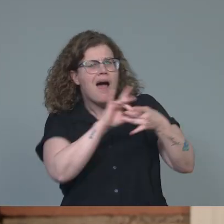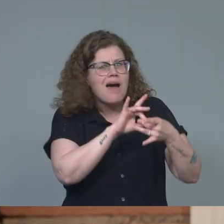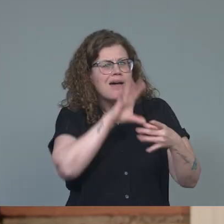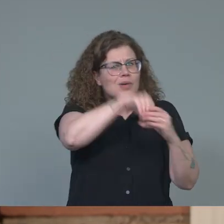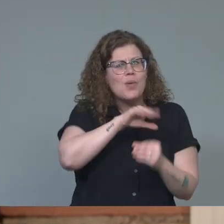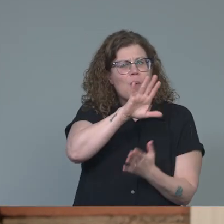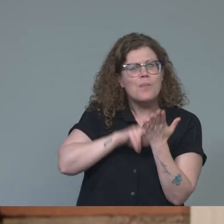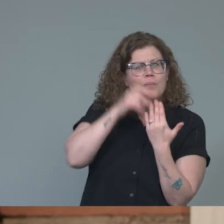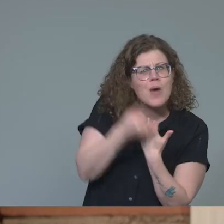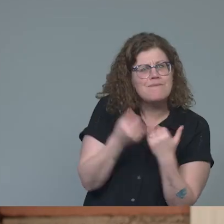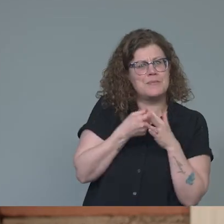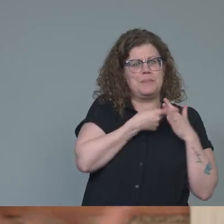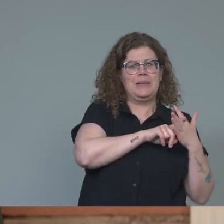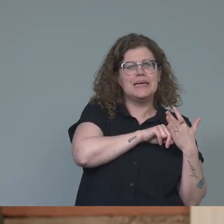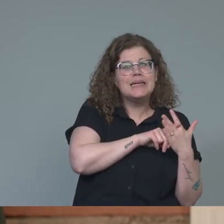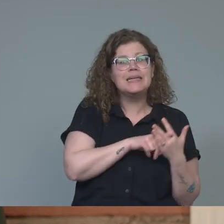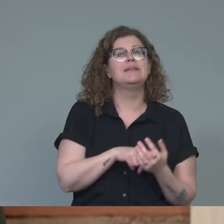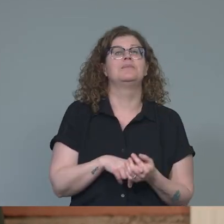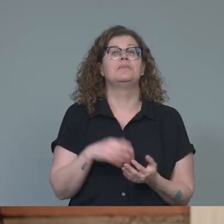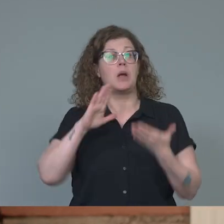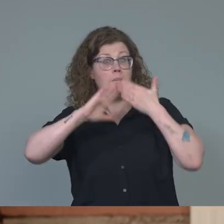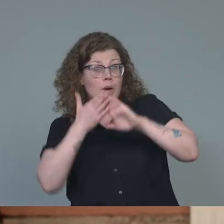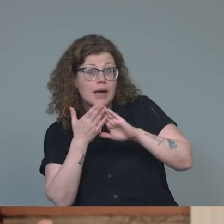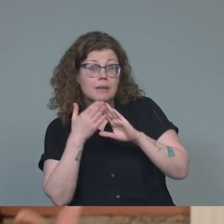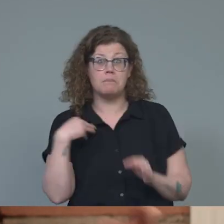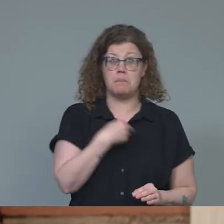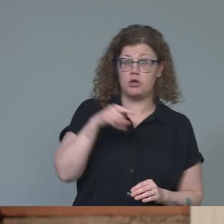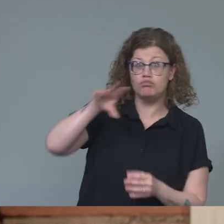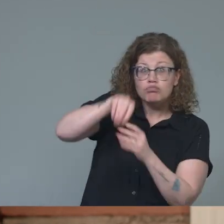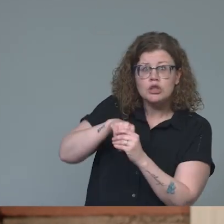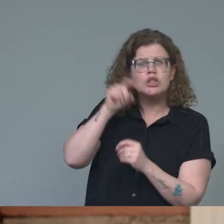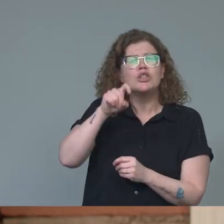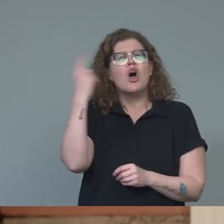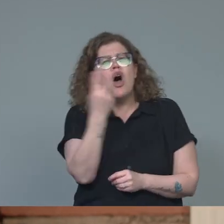sometimes that happens even before an artist is hired. Sometimes the project team or even